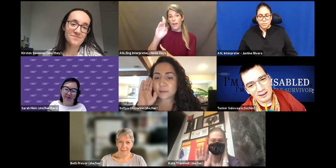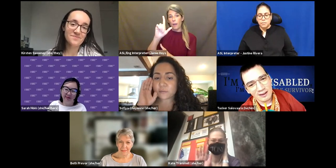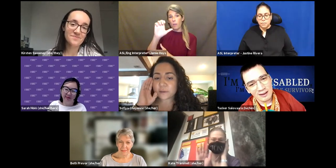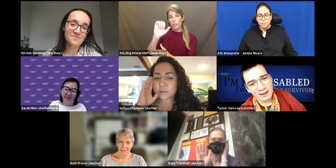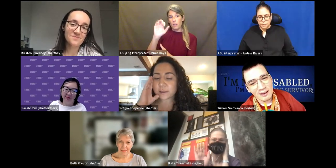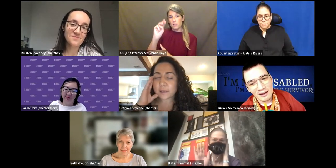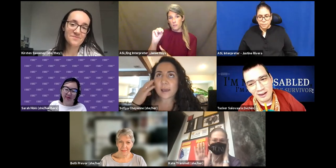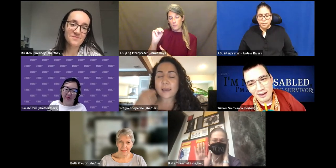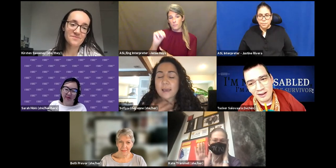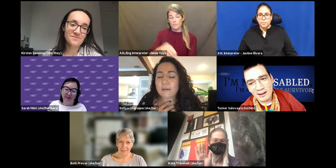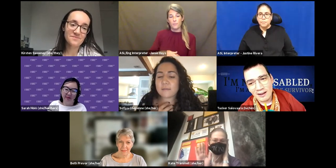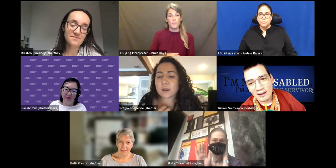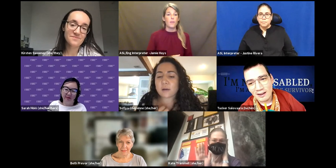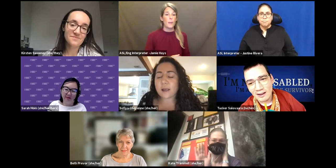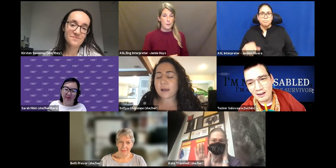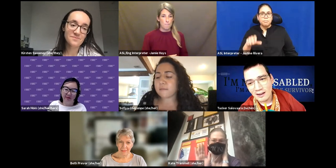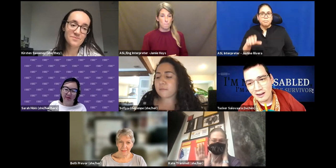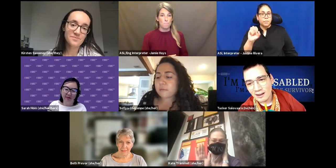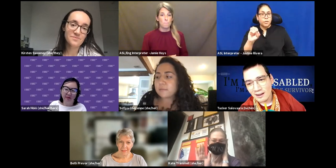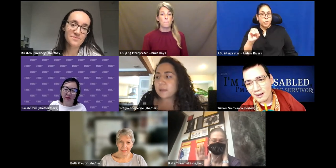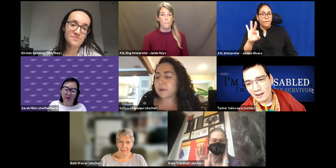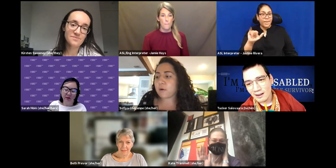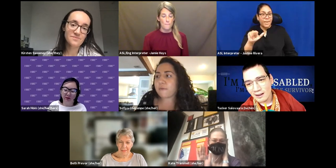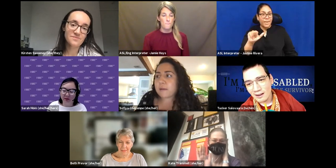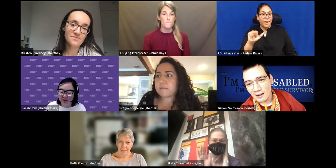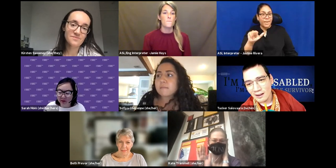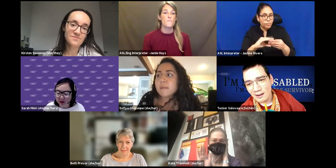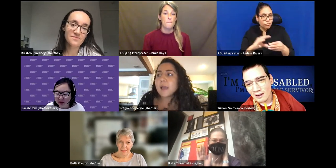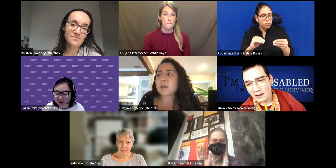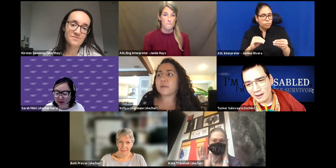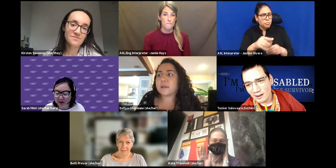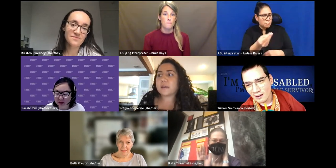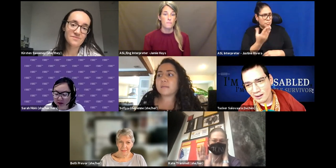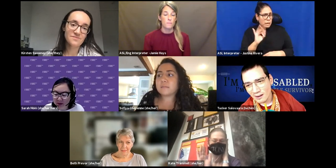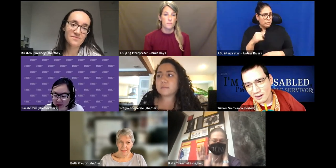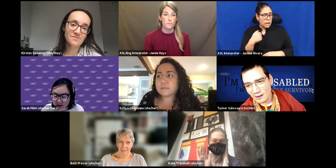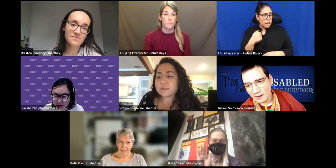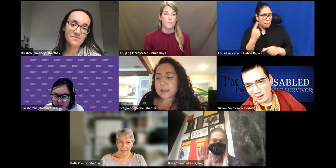Sofiya speaking. Tucker, let me know if I'm accurately saying